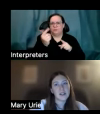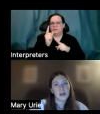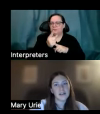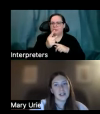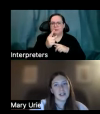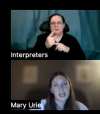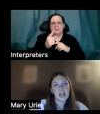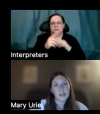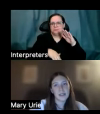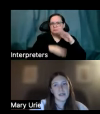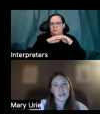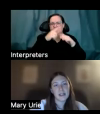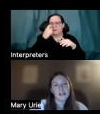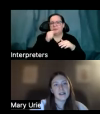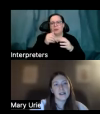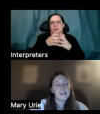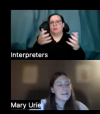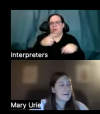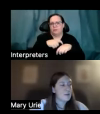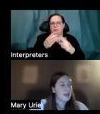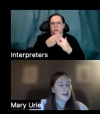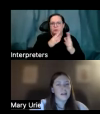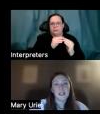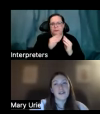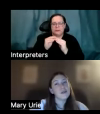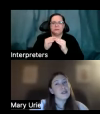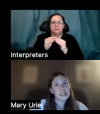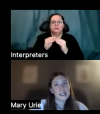don't have a lot of time between meetings and make sure you stick